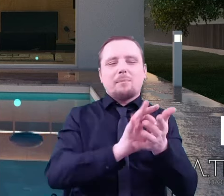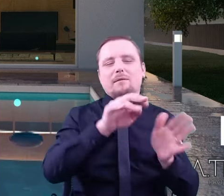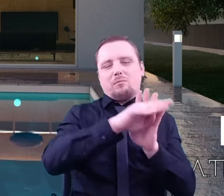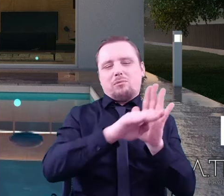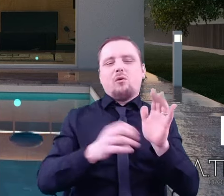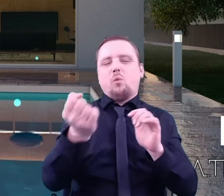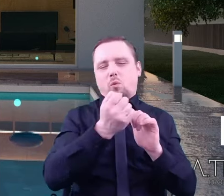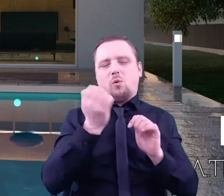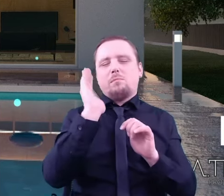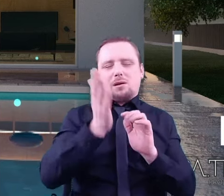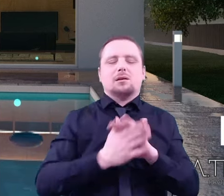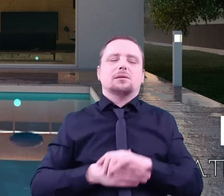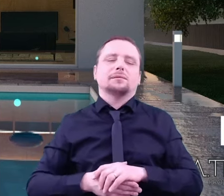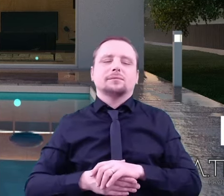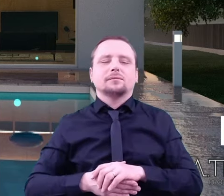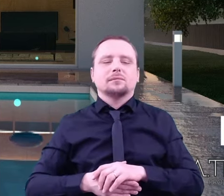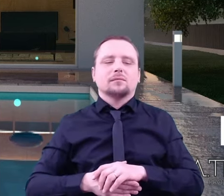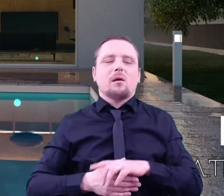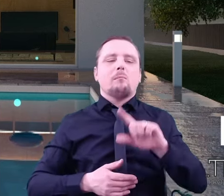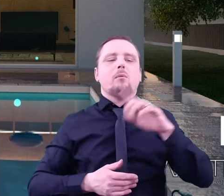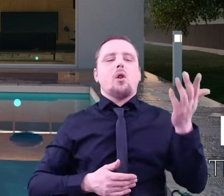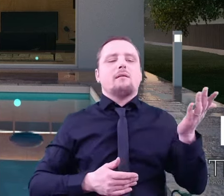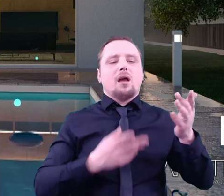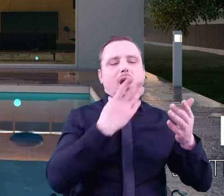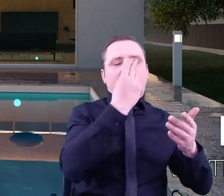On the left, you can see an animation of one of our projects.